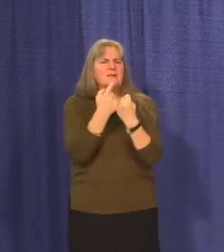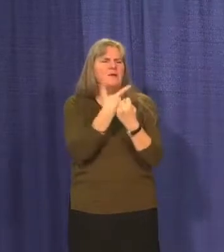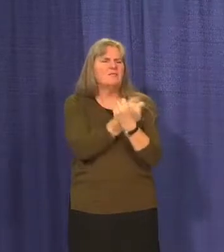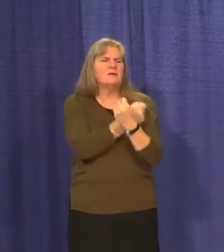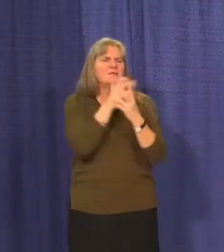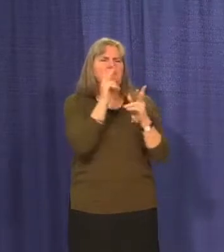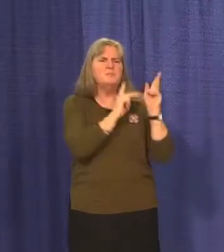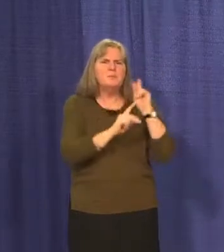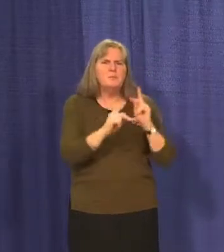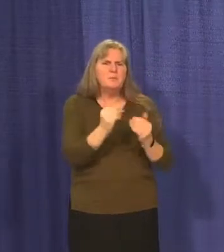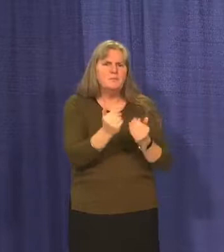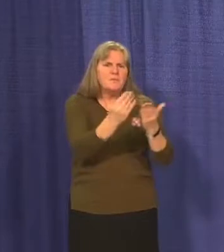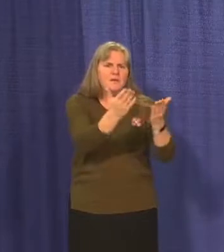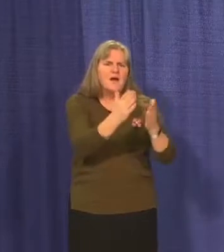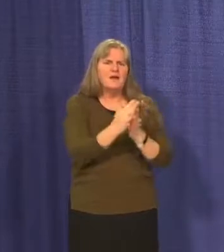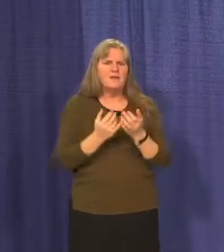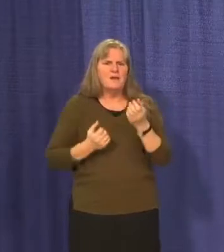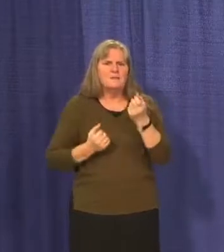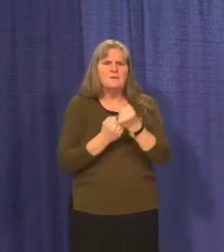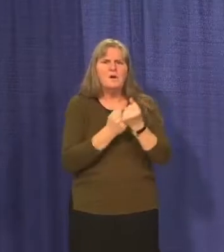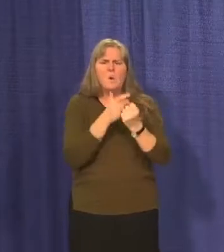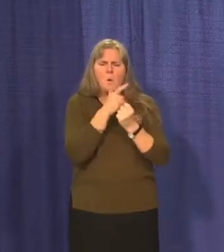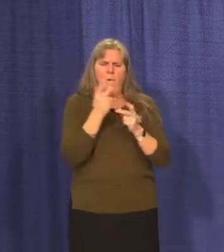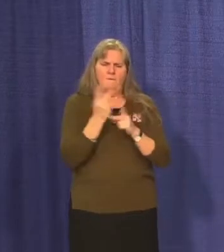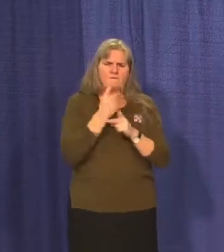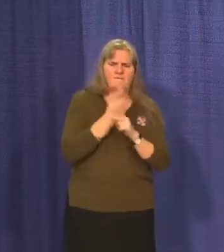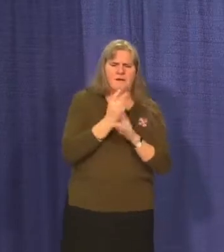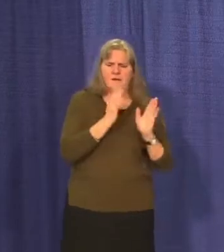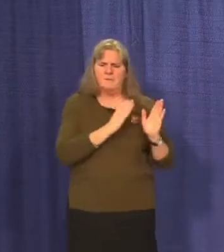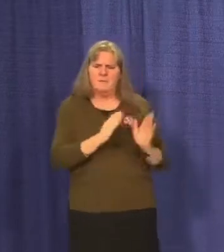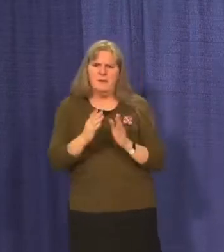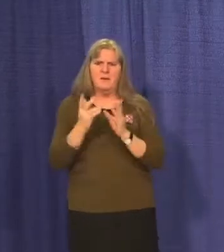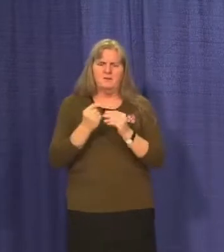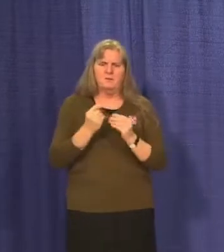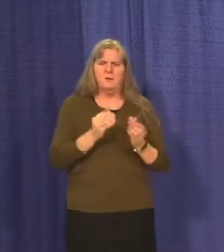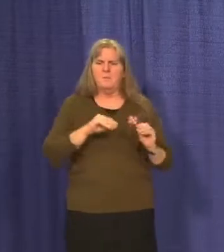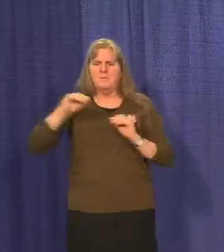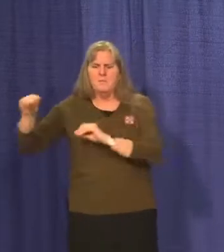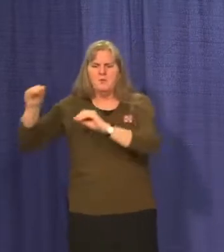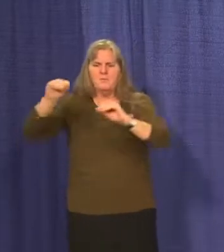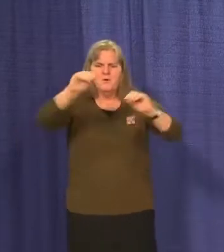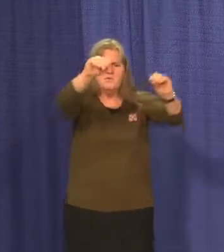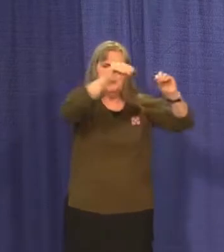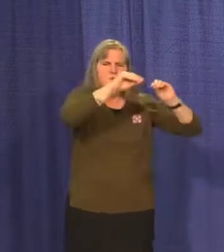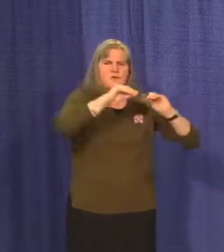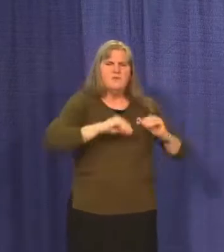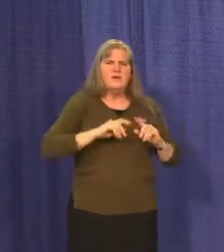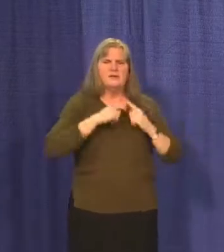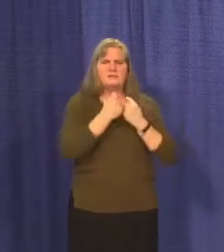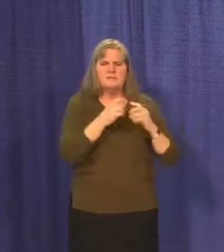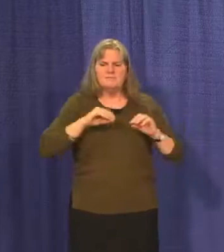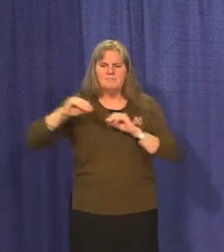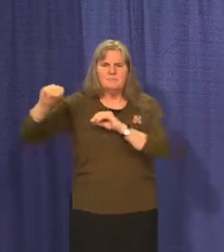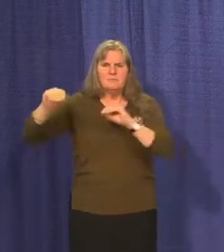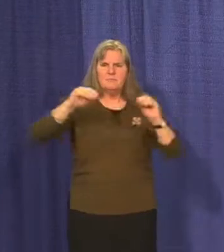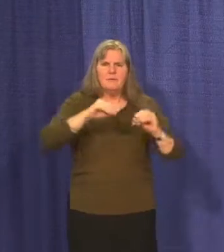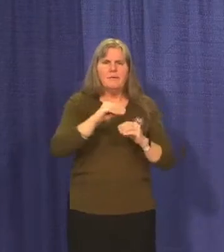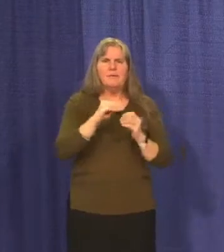clinical teams of vaccinated heirs and their supports and to the logistical teams doing all the moving around of vaccines,